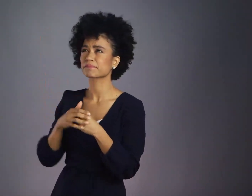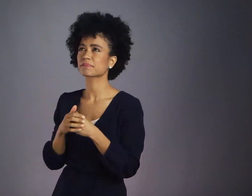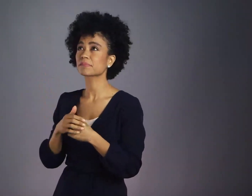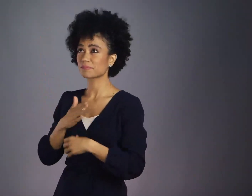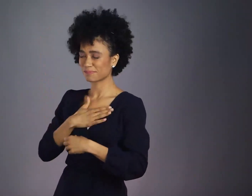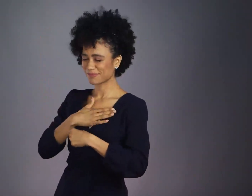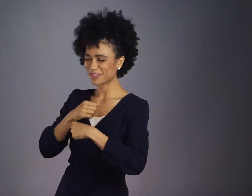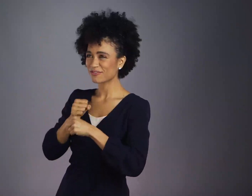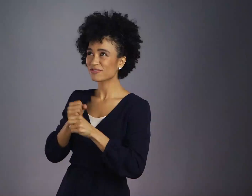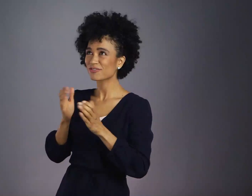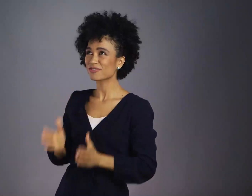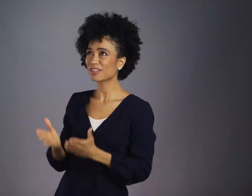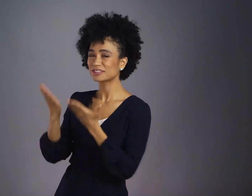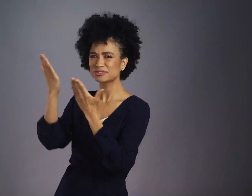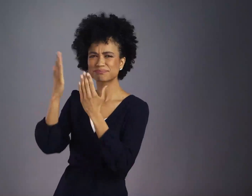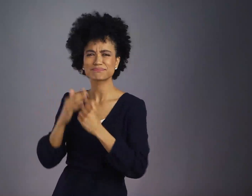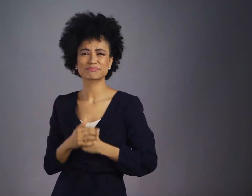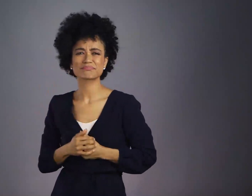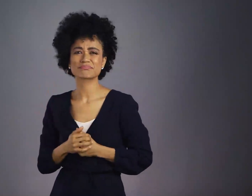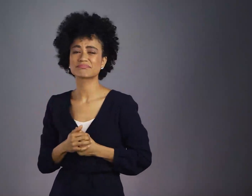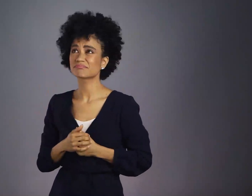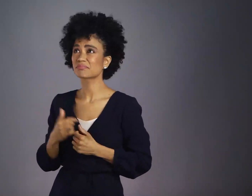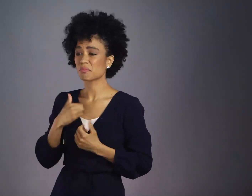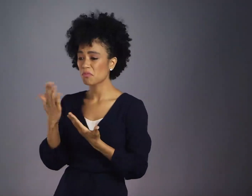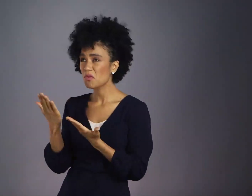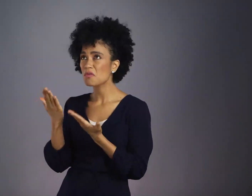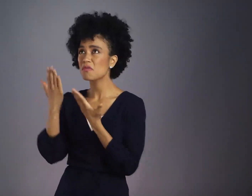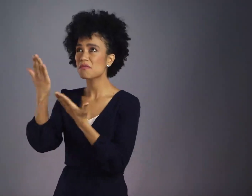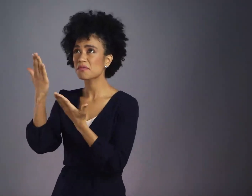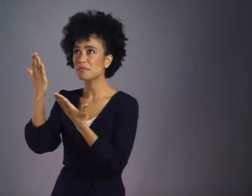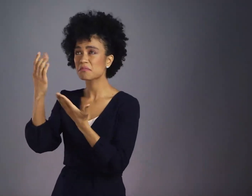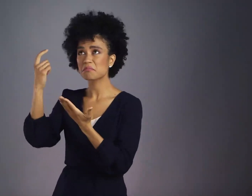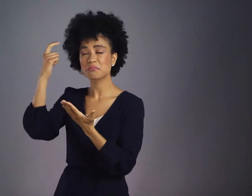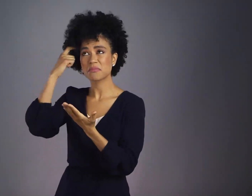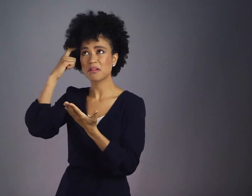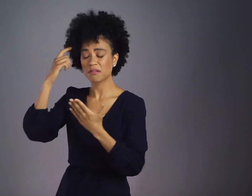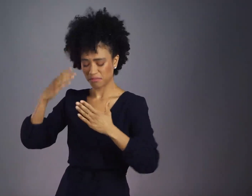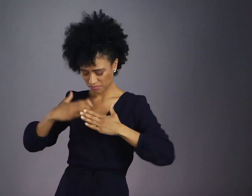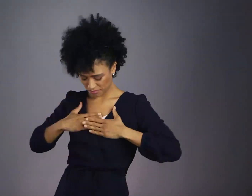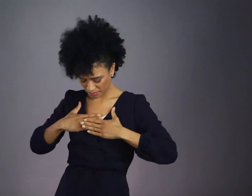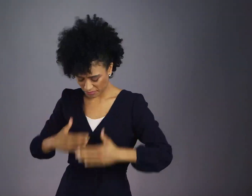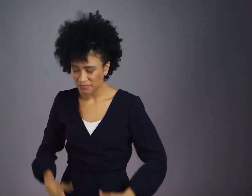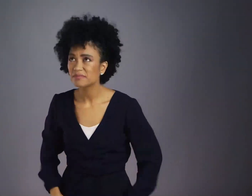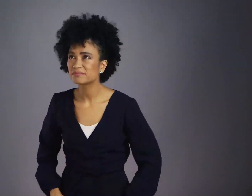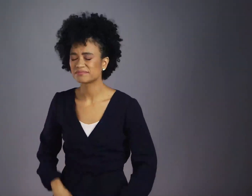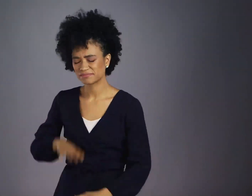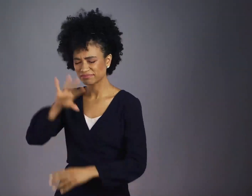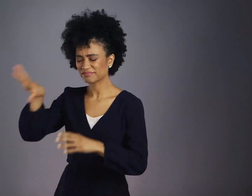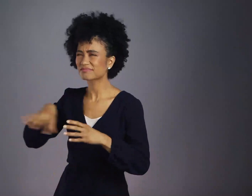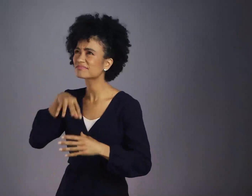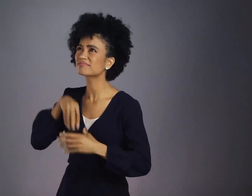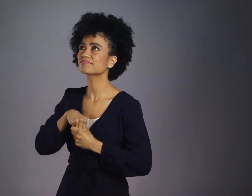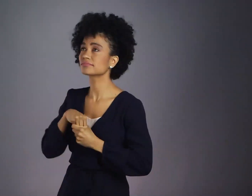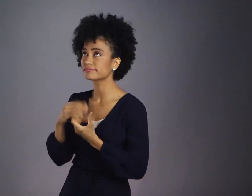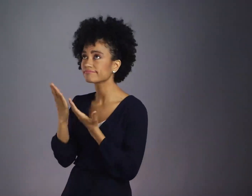“My Creator, I am now willing that you should have all of me,